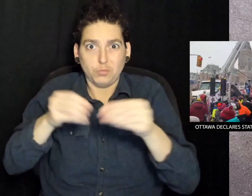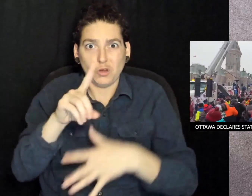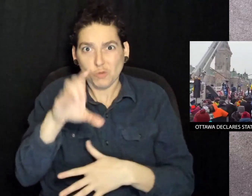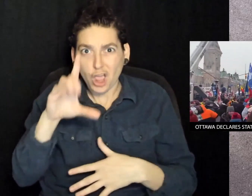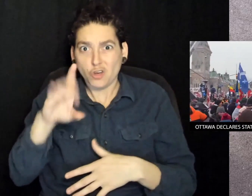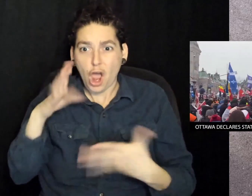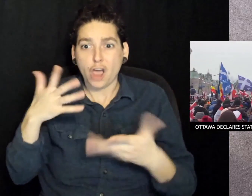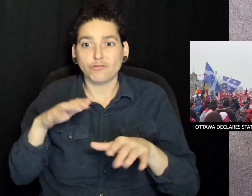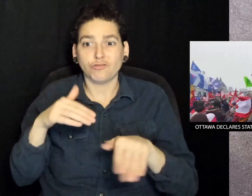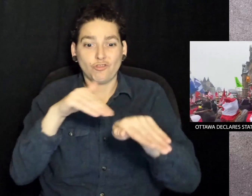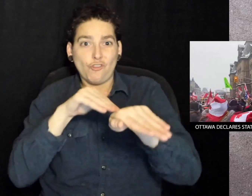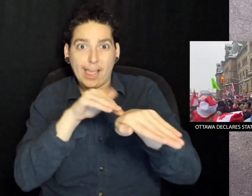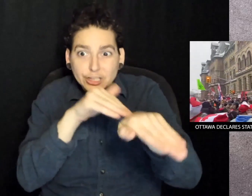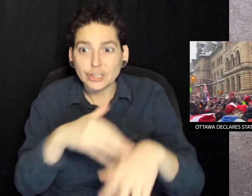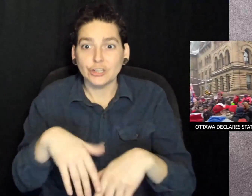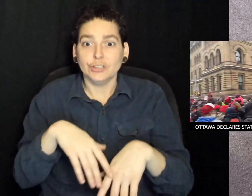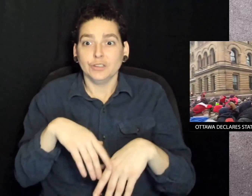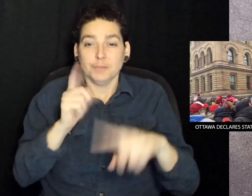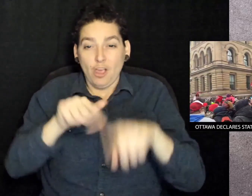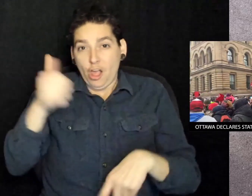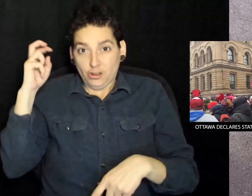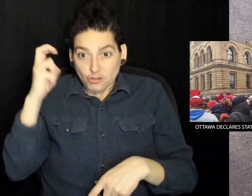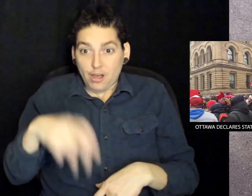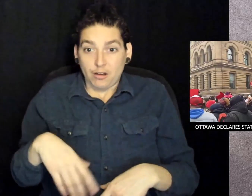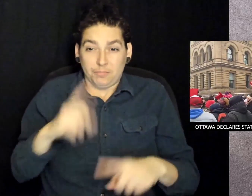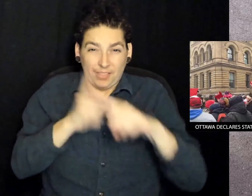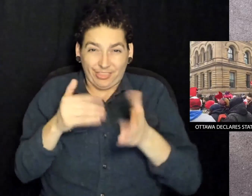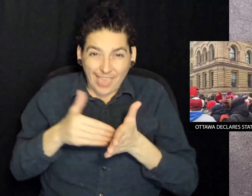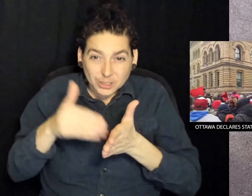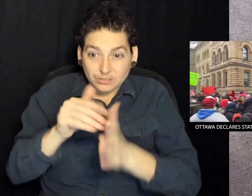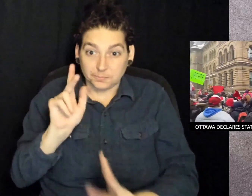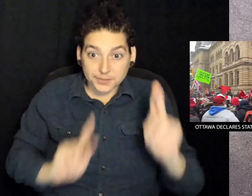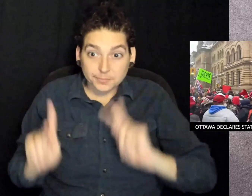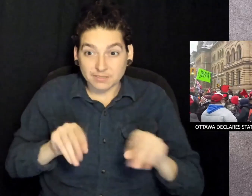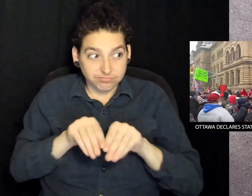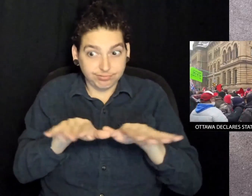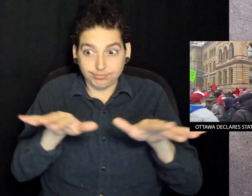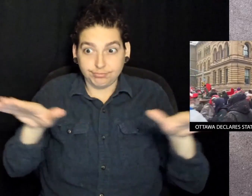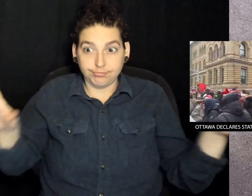it started as just a trucker protest but now hundreds of tractor-trailers plus other trucks